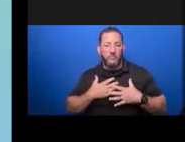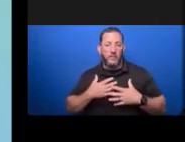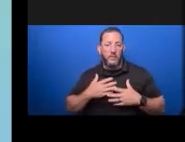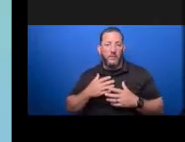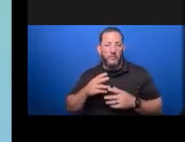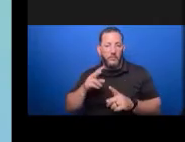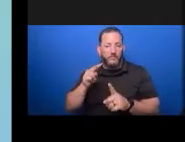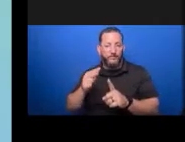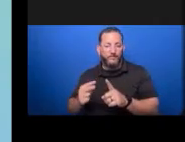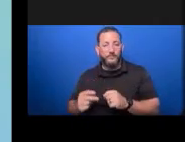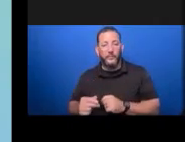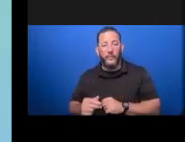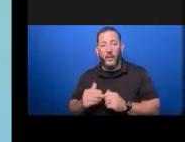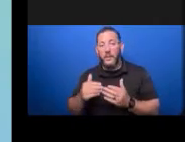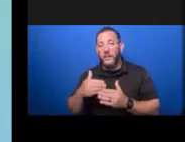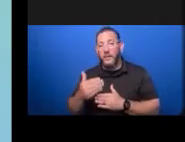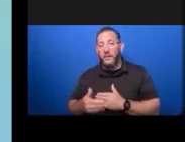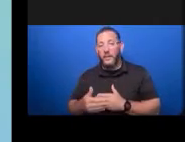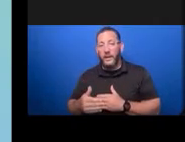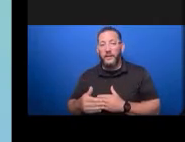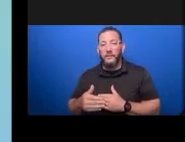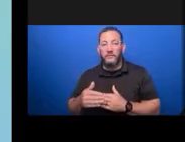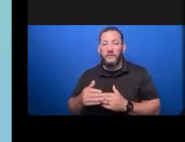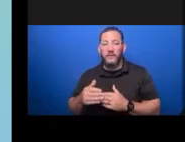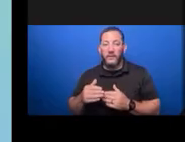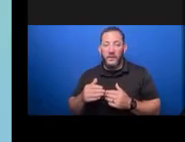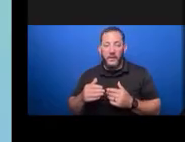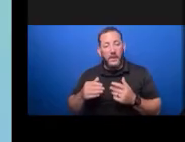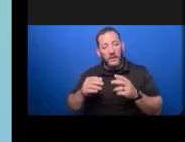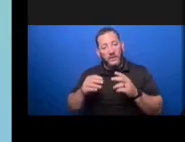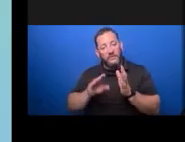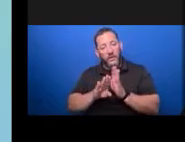our next boo at developmental assessment is your sensory